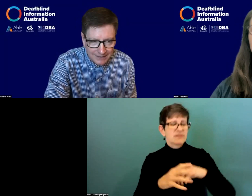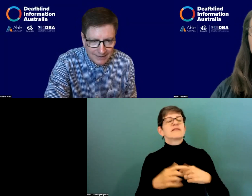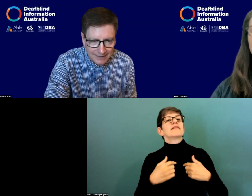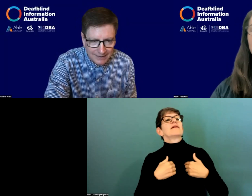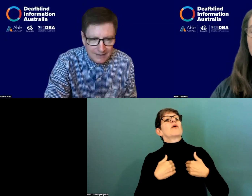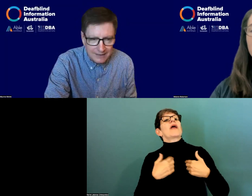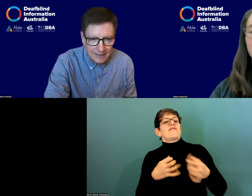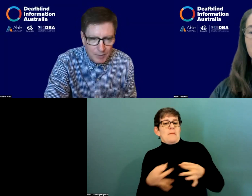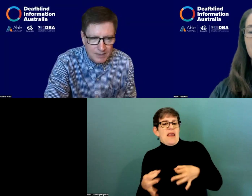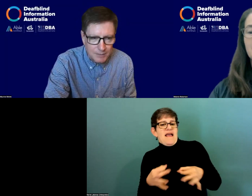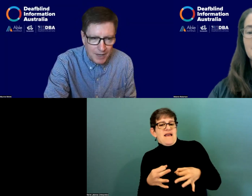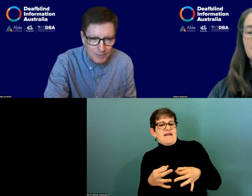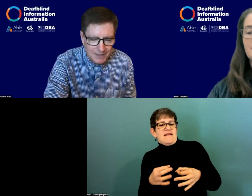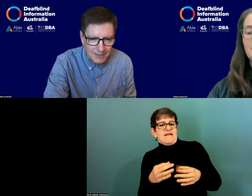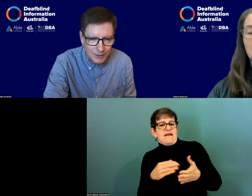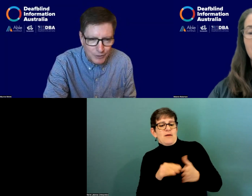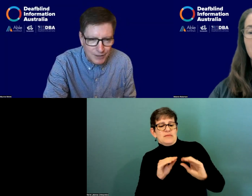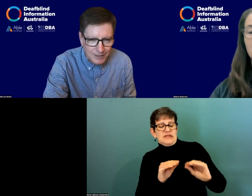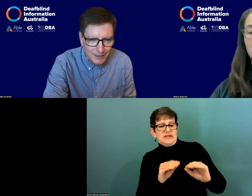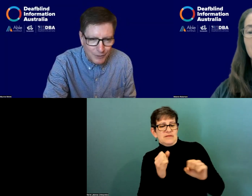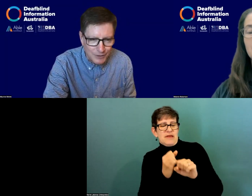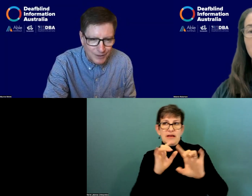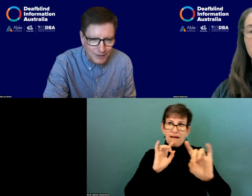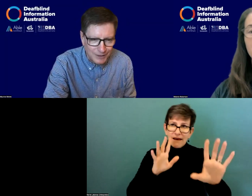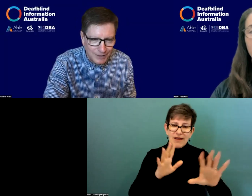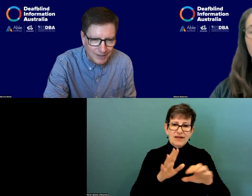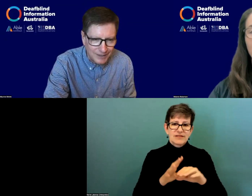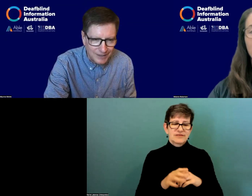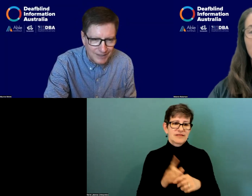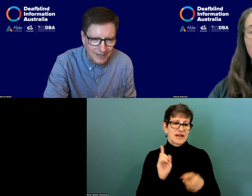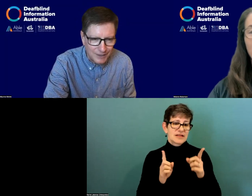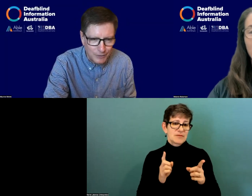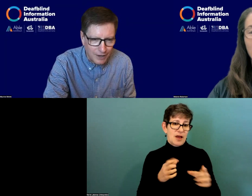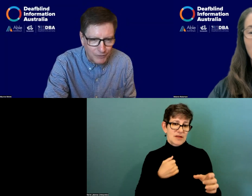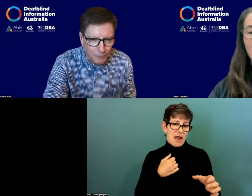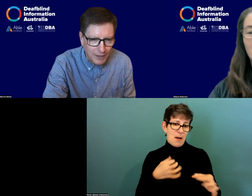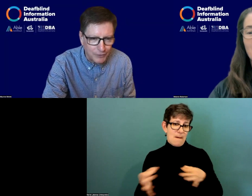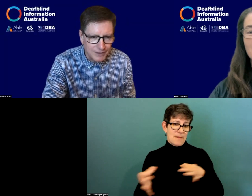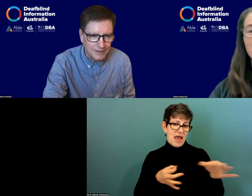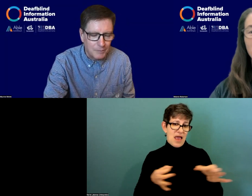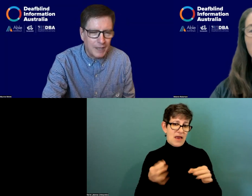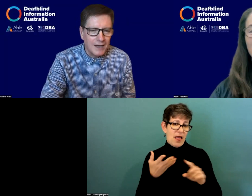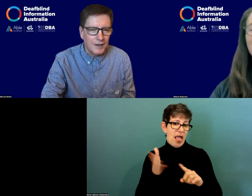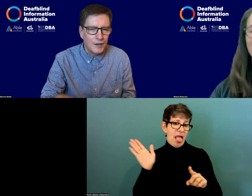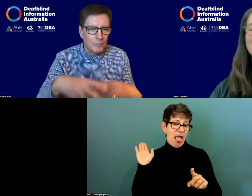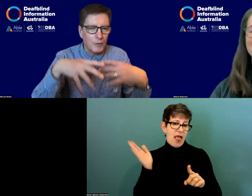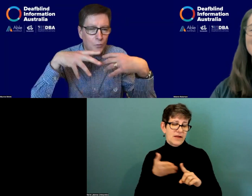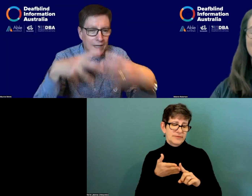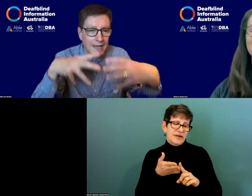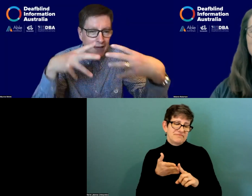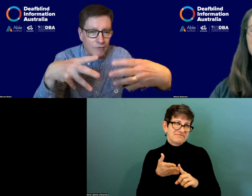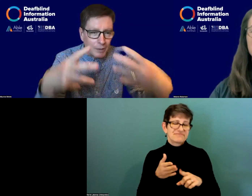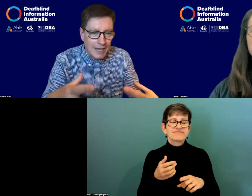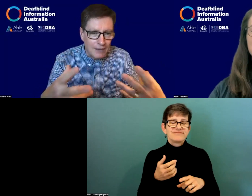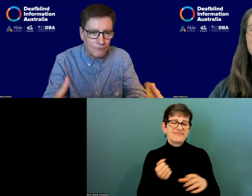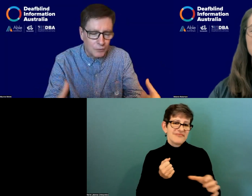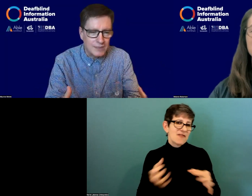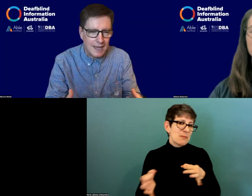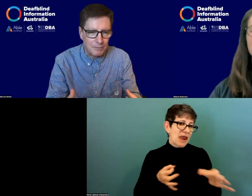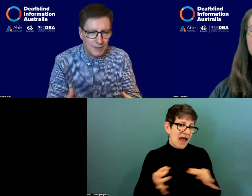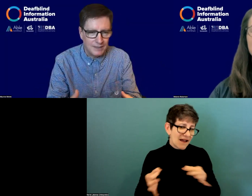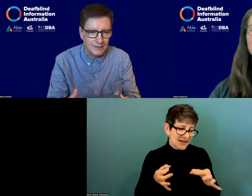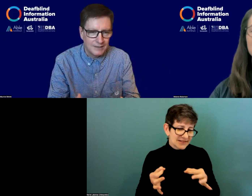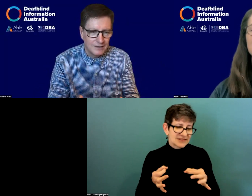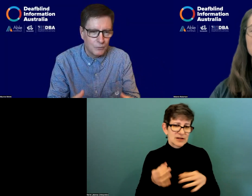I mean, sometimes it goes off the rails but we have a plan for what's happening.